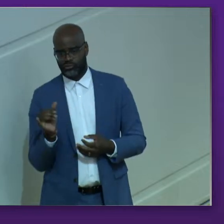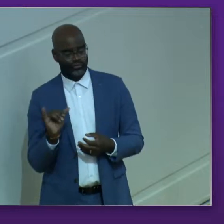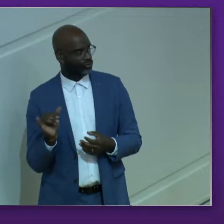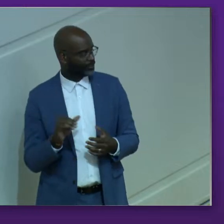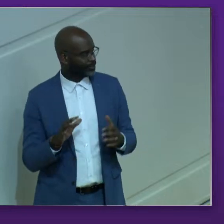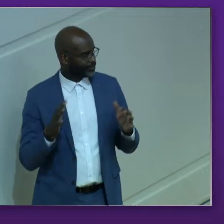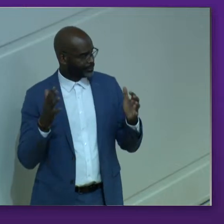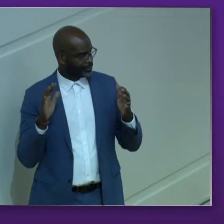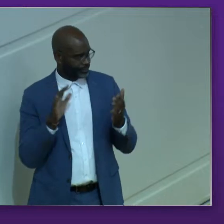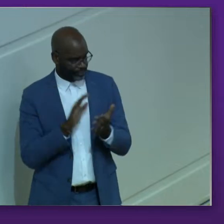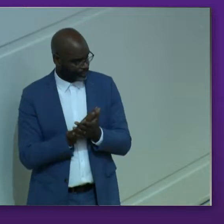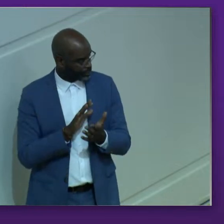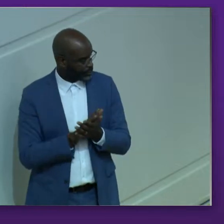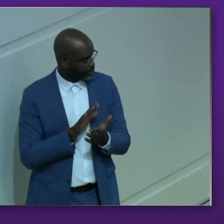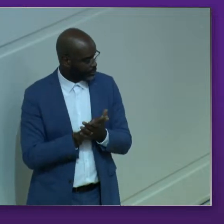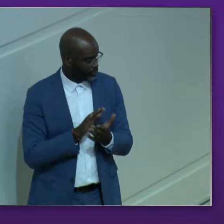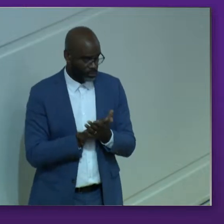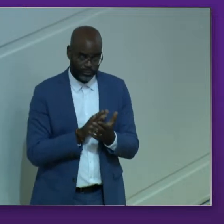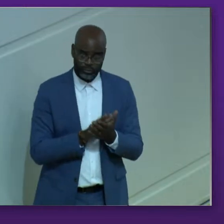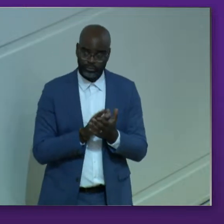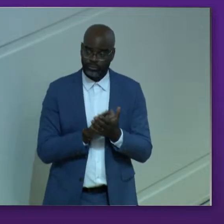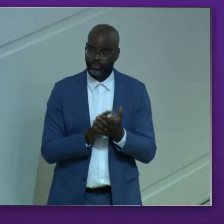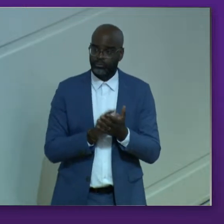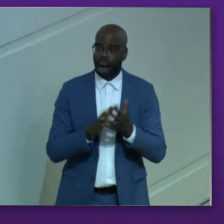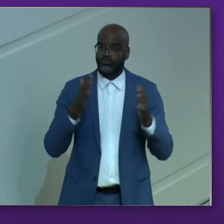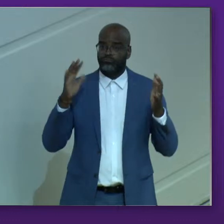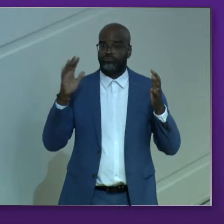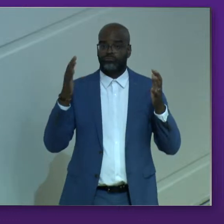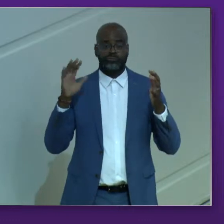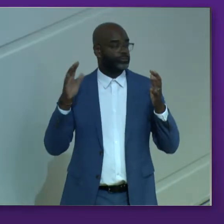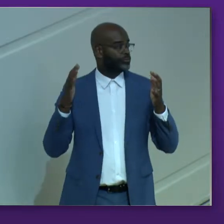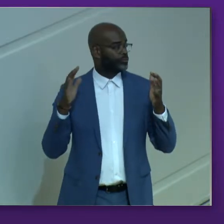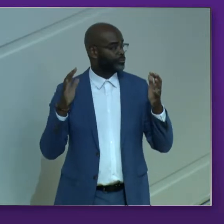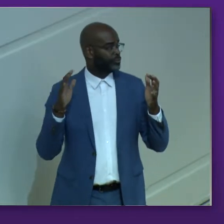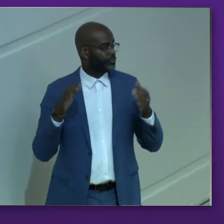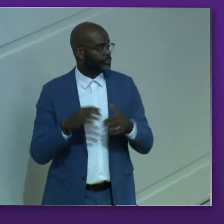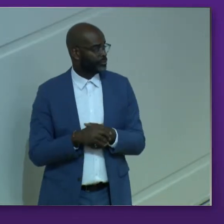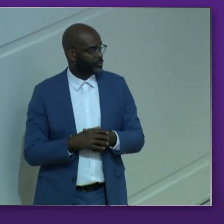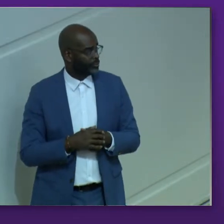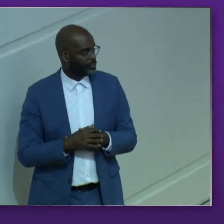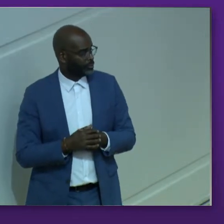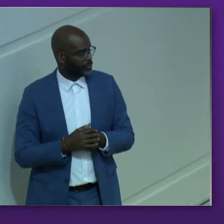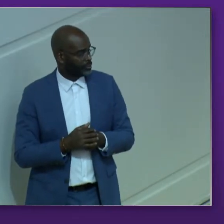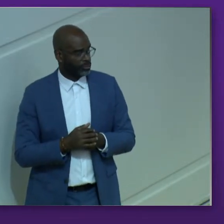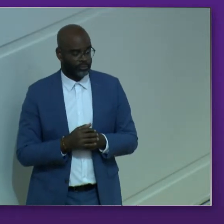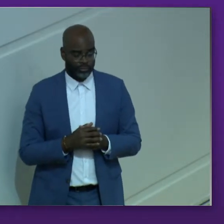ENABLING HIM TO CREATE A CULTURAL DIVERSITY PROGRAMMING AND BUILD RELATIONSHIPS WITH